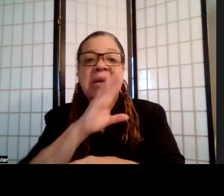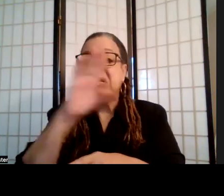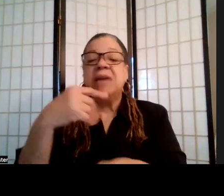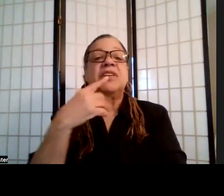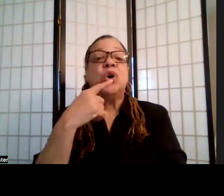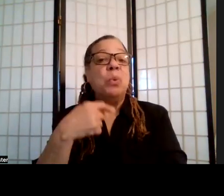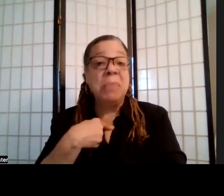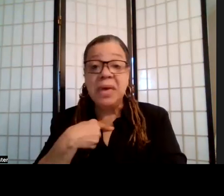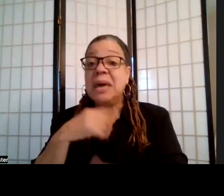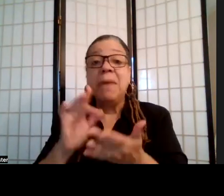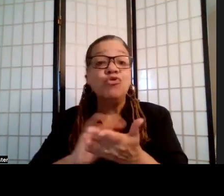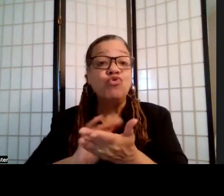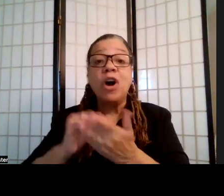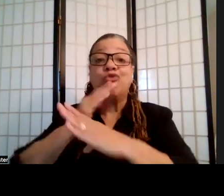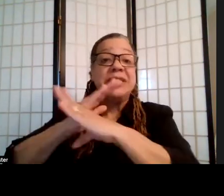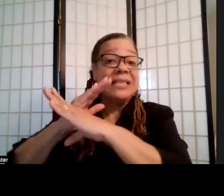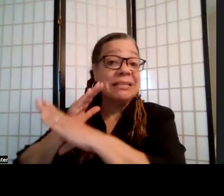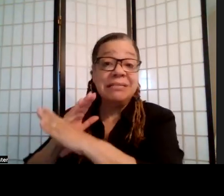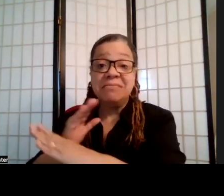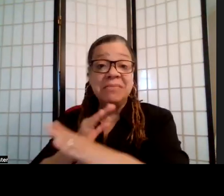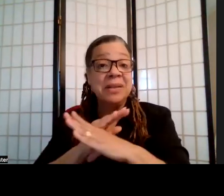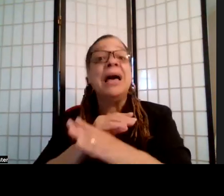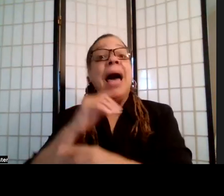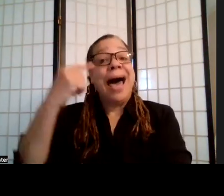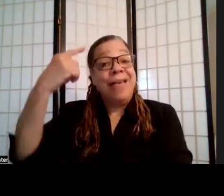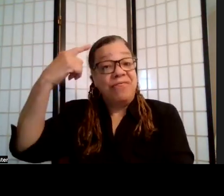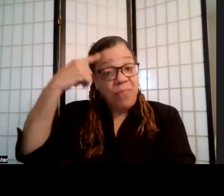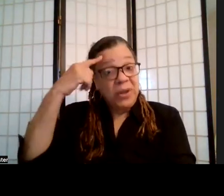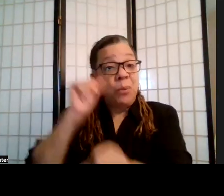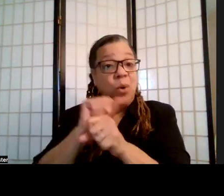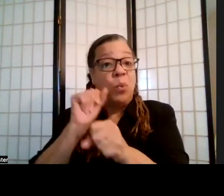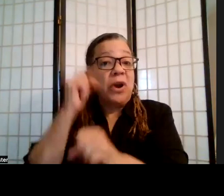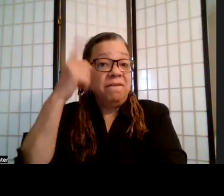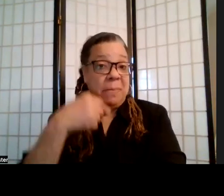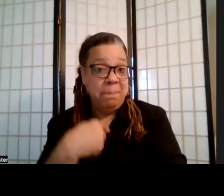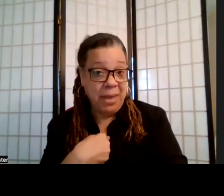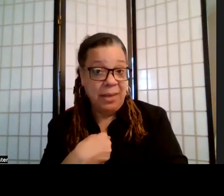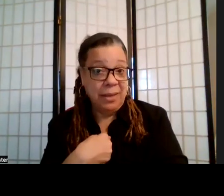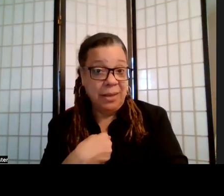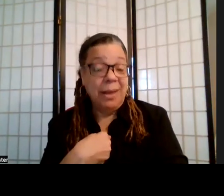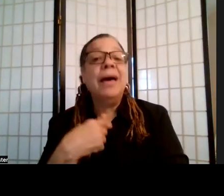And the drugs were available and seemed to work, or so I thought. I was of the right sect, the right ethnicity,